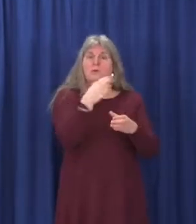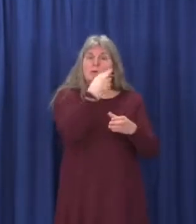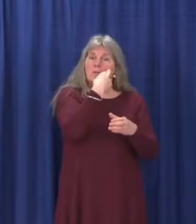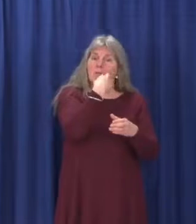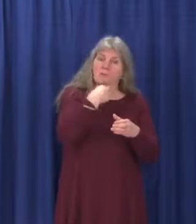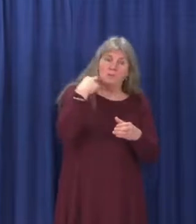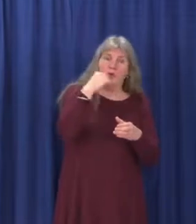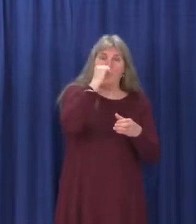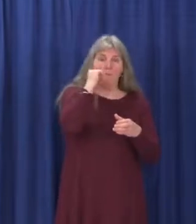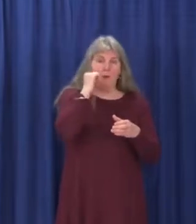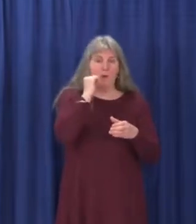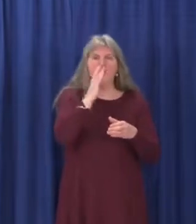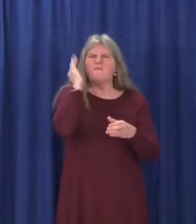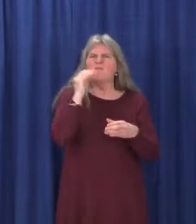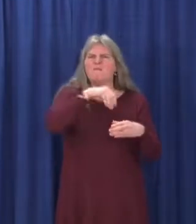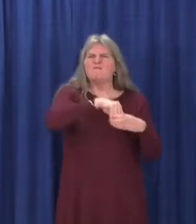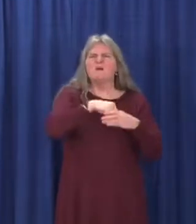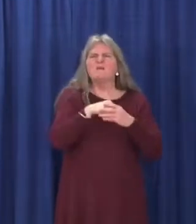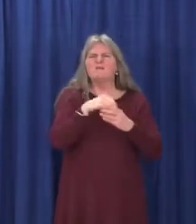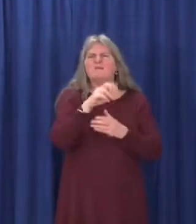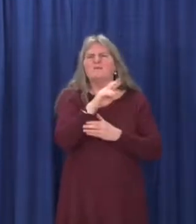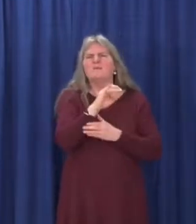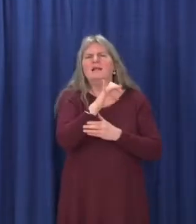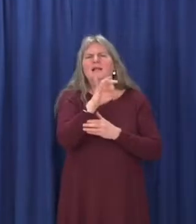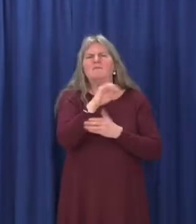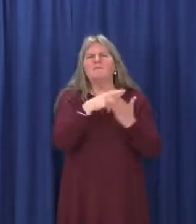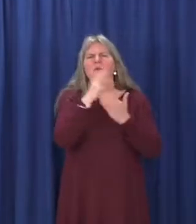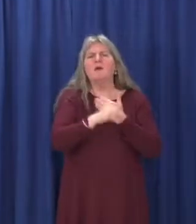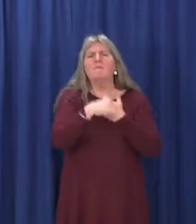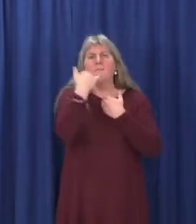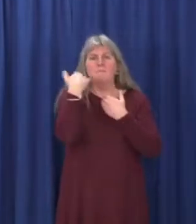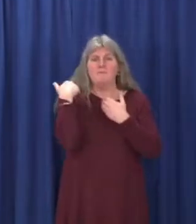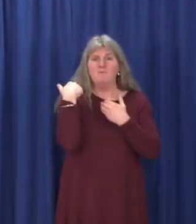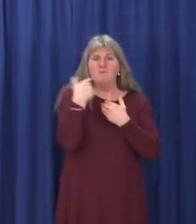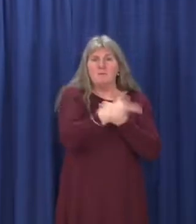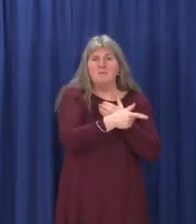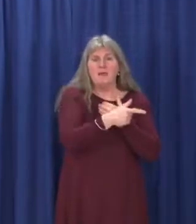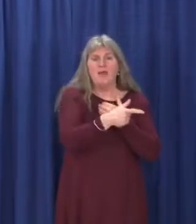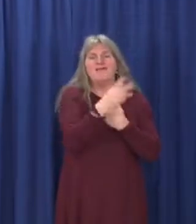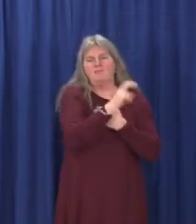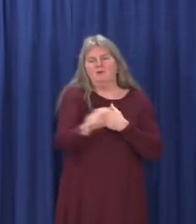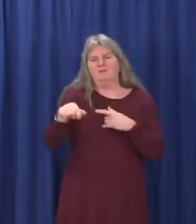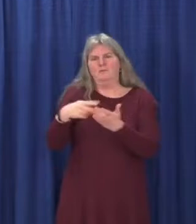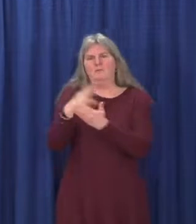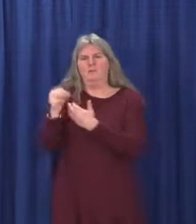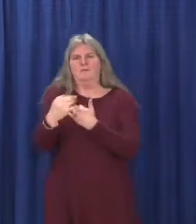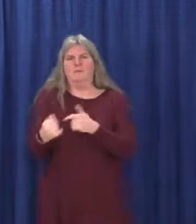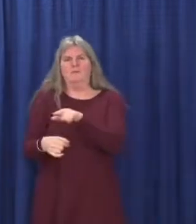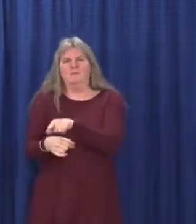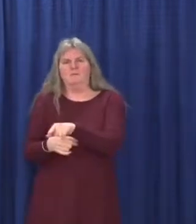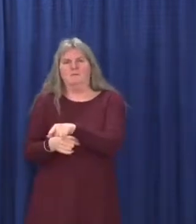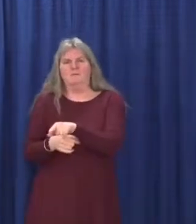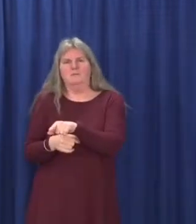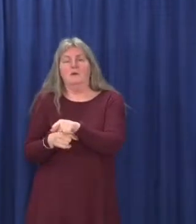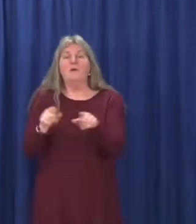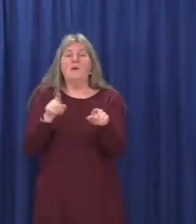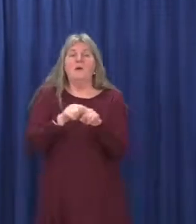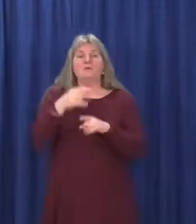to this new funding stream. In addition, the Yukon liquor corporation will provide bars